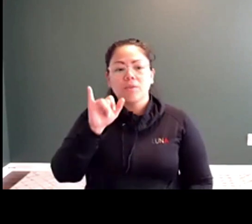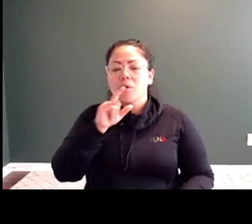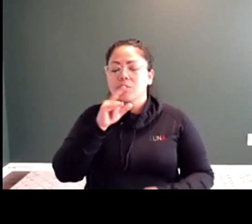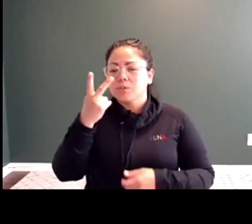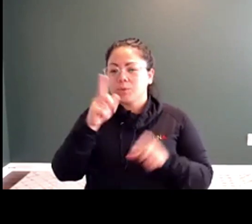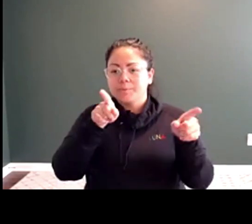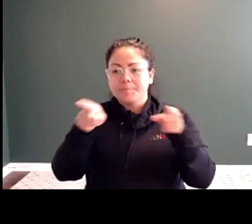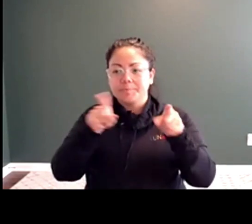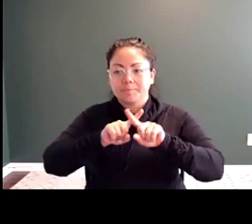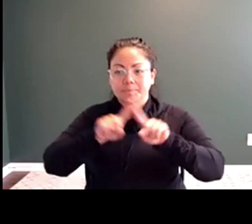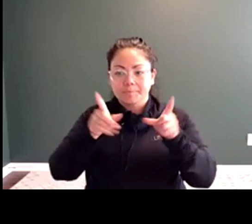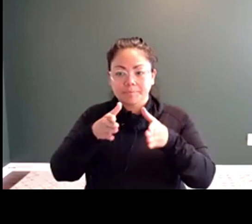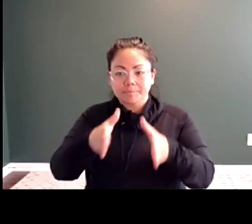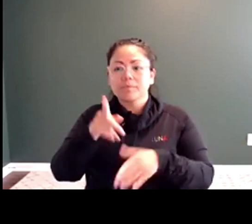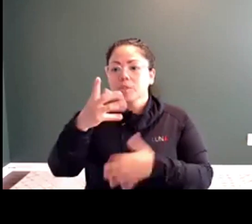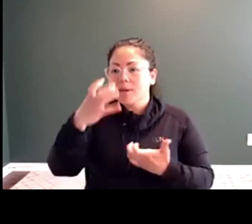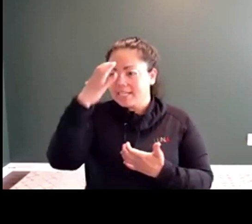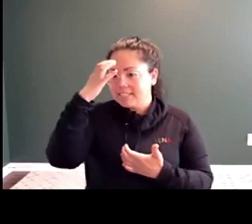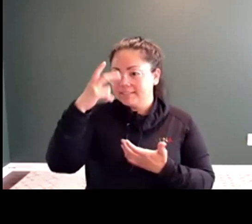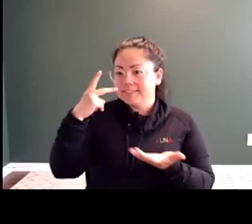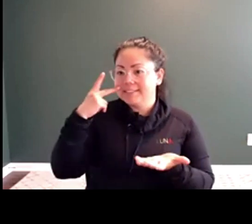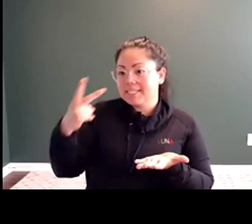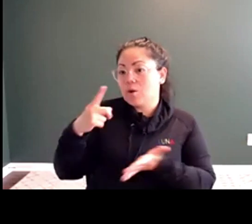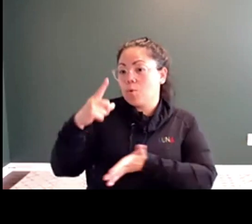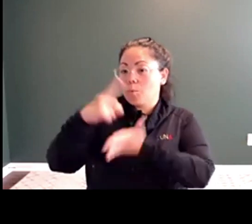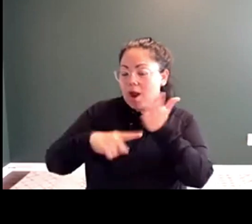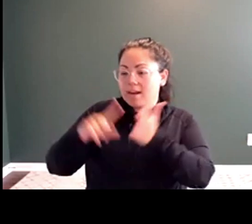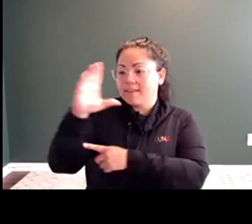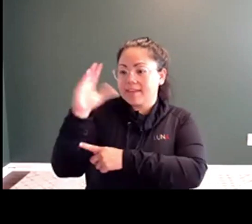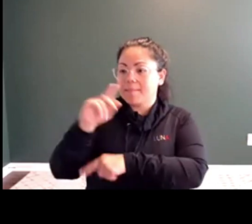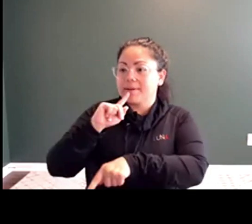You want to see what has the company done to, you know,